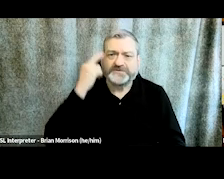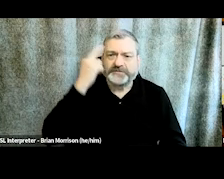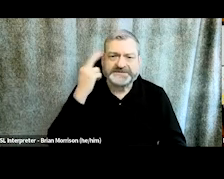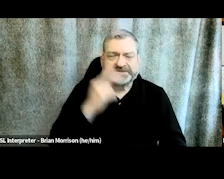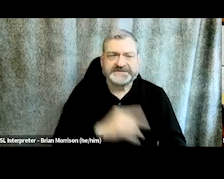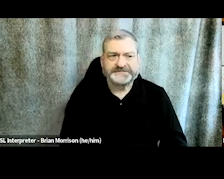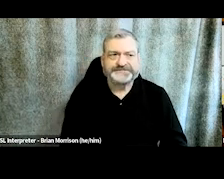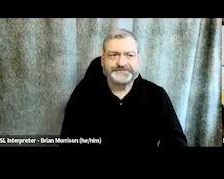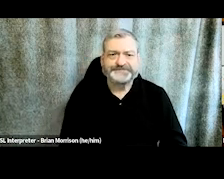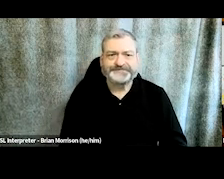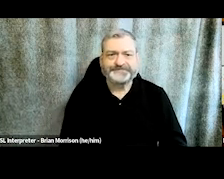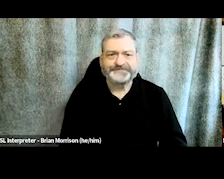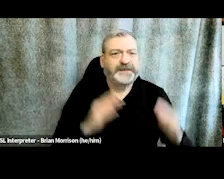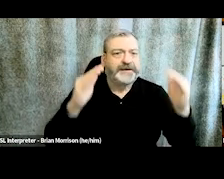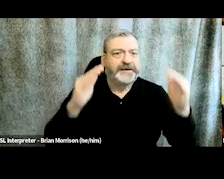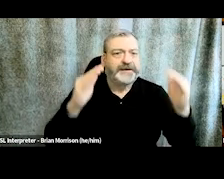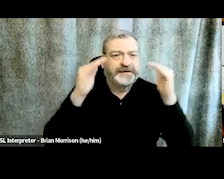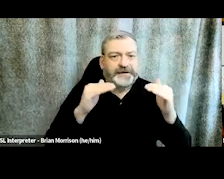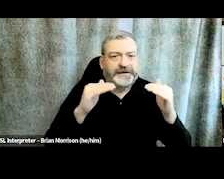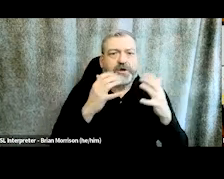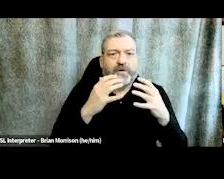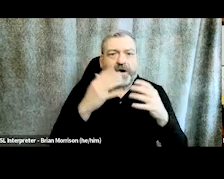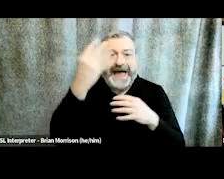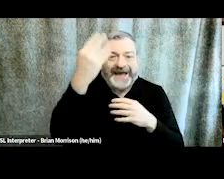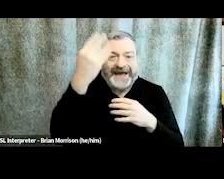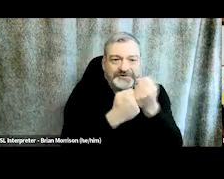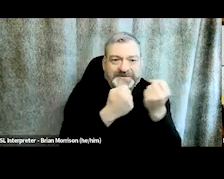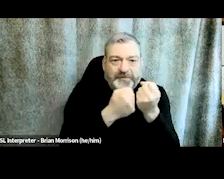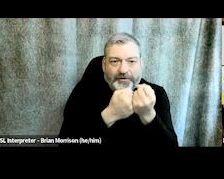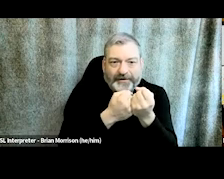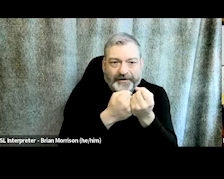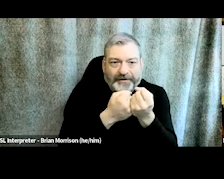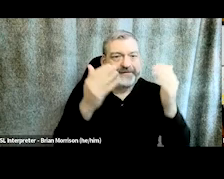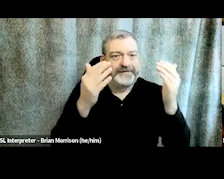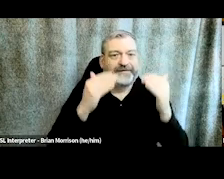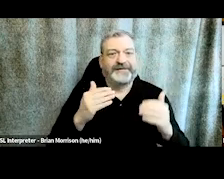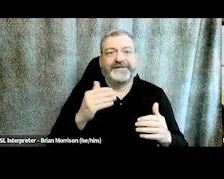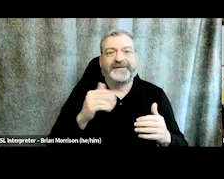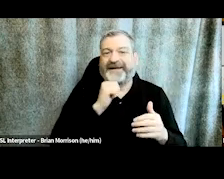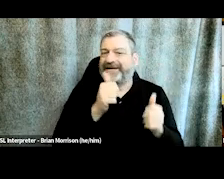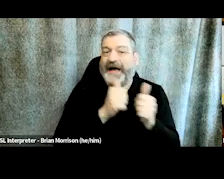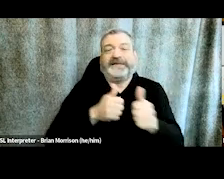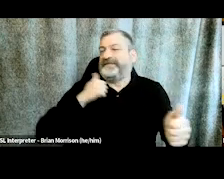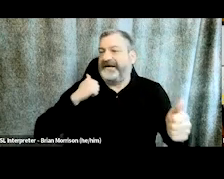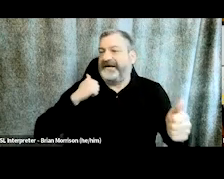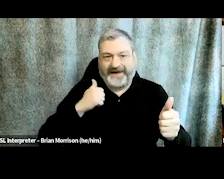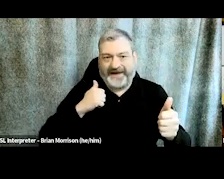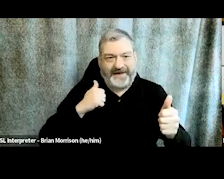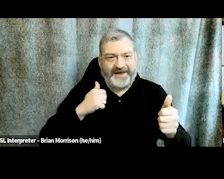Leveraging external support, making a public commitment, not being left behind, being able to say we believe in inclusivity.